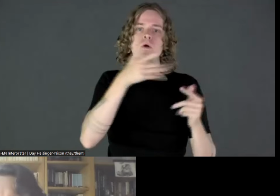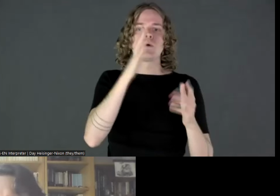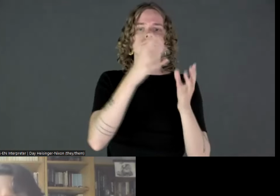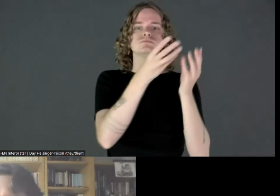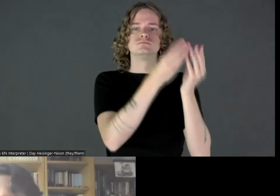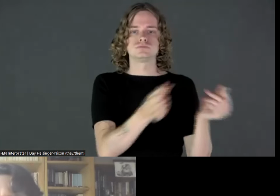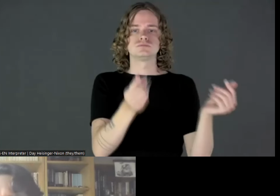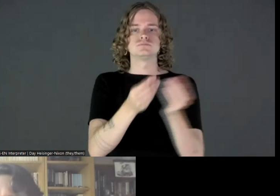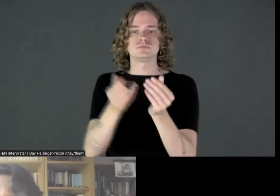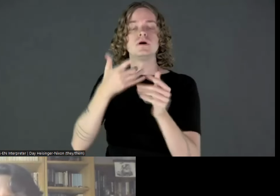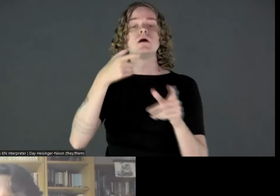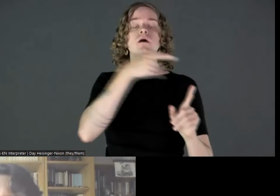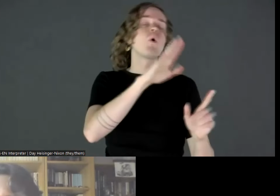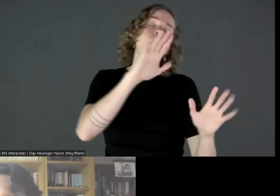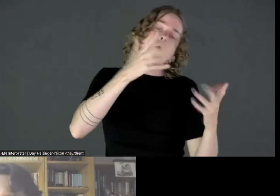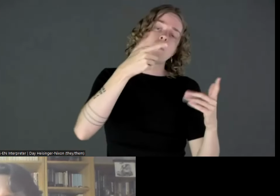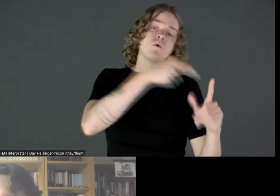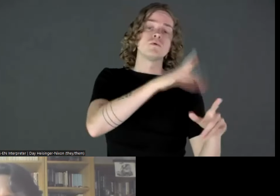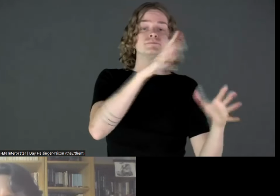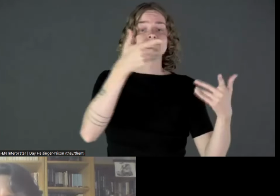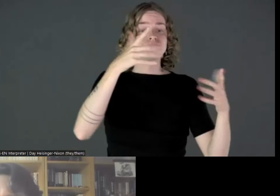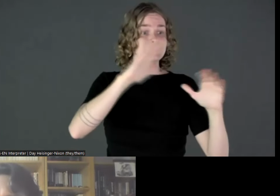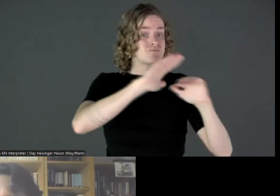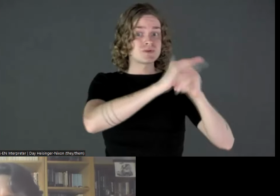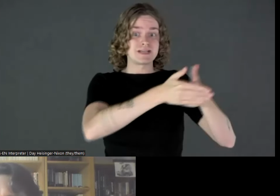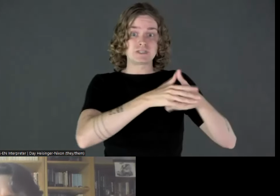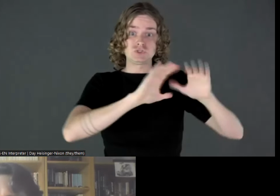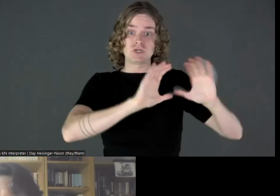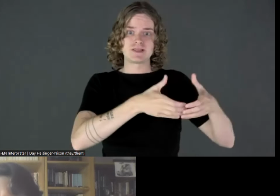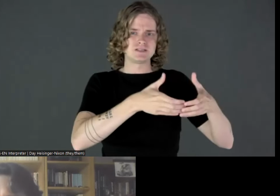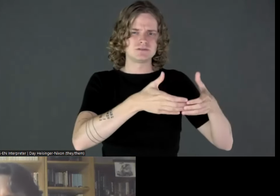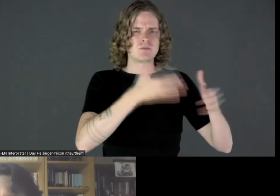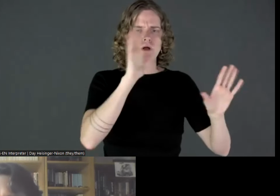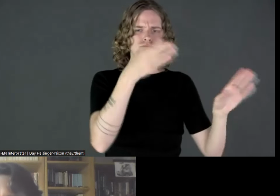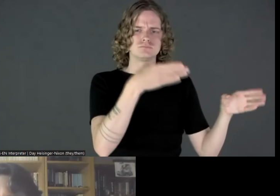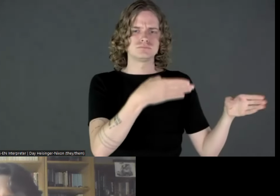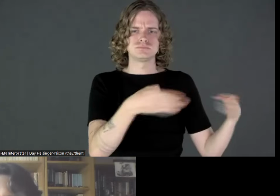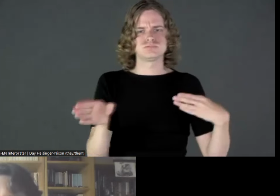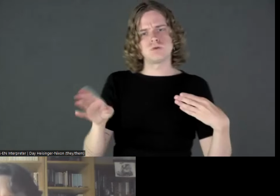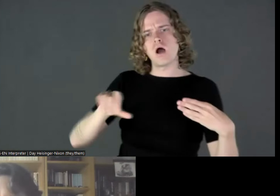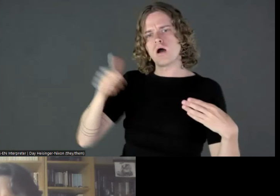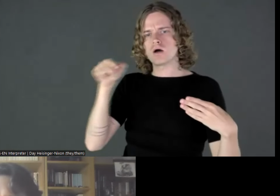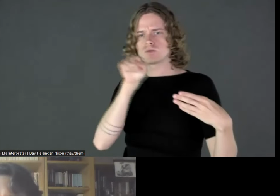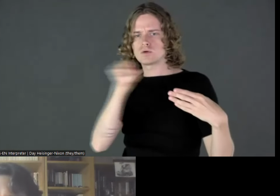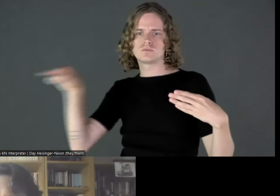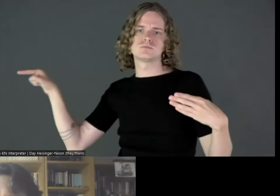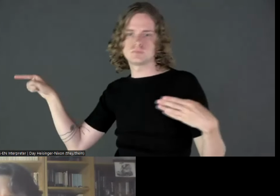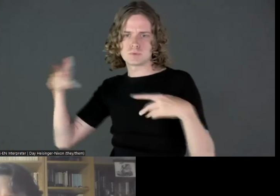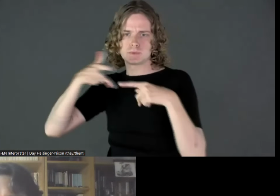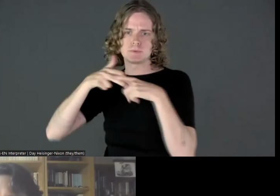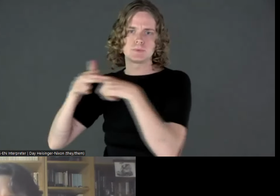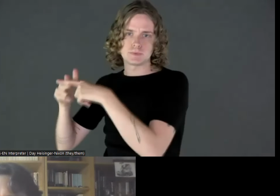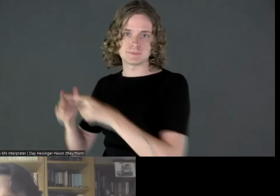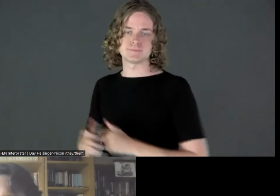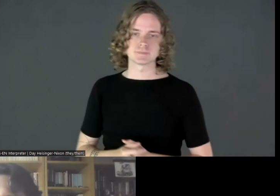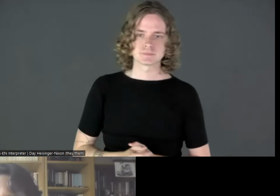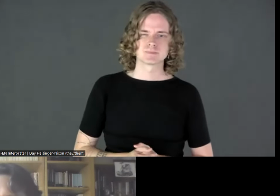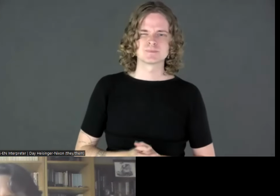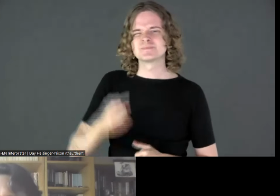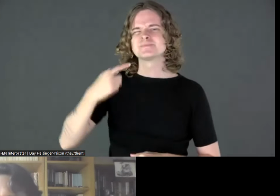cluster or intercoordination mechanisms. That's it. We'll report more on this also.